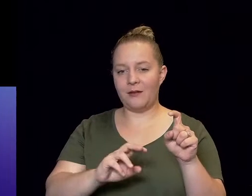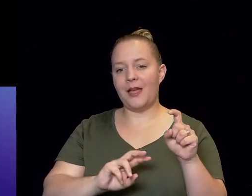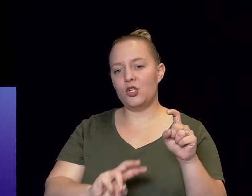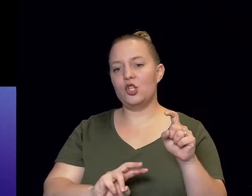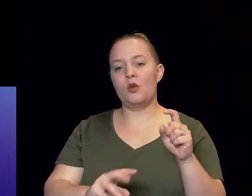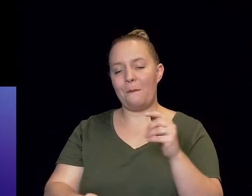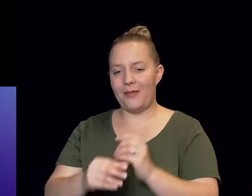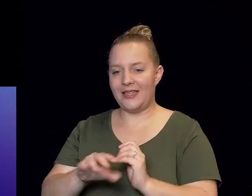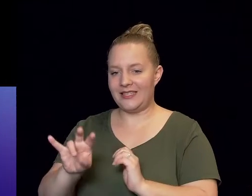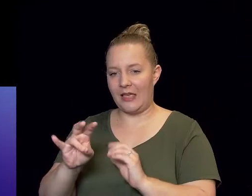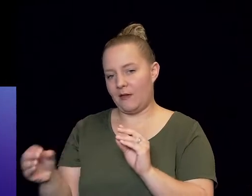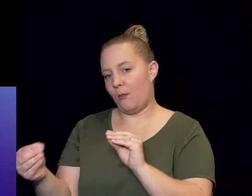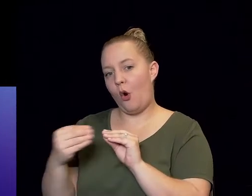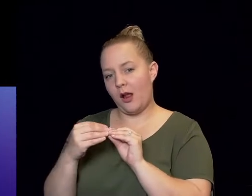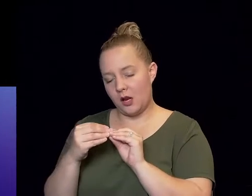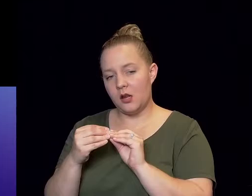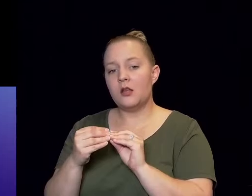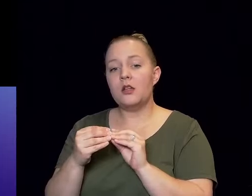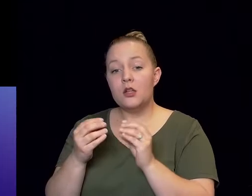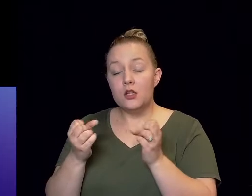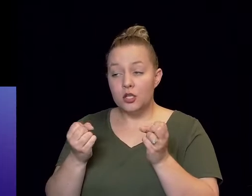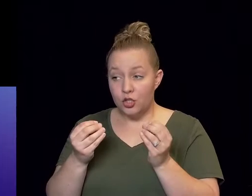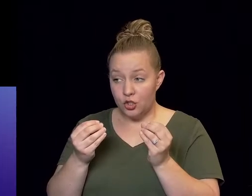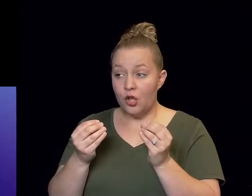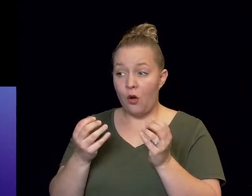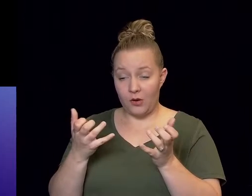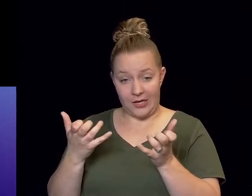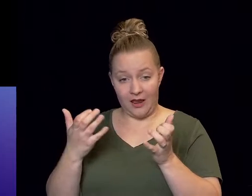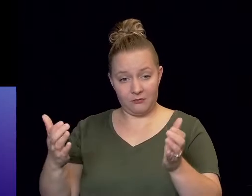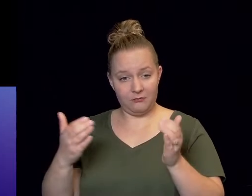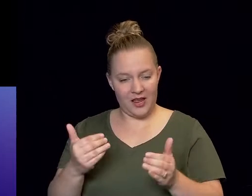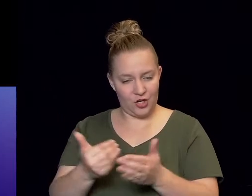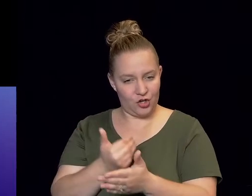7 more. All right, so now we're gonna look at the new material. The first thing that we're gonna